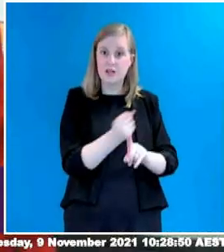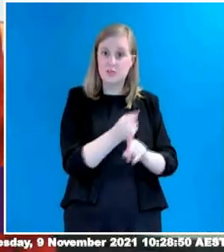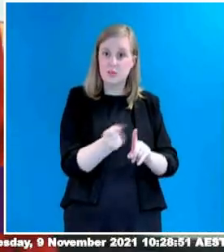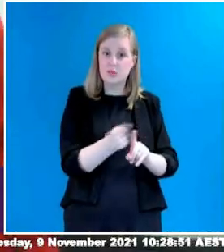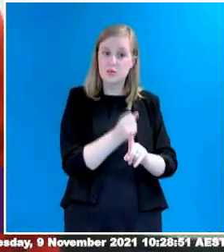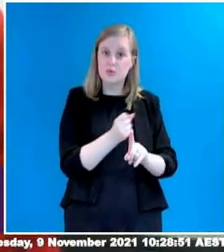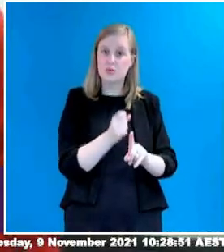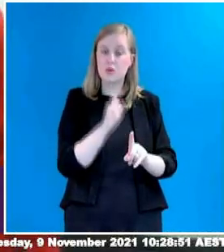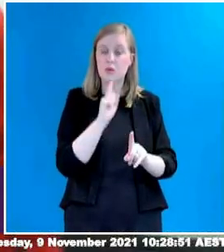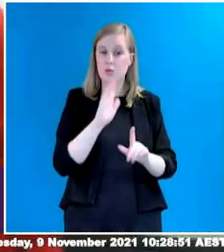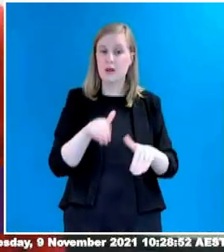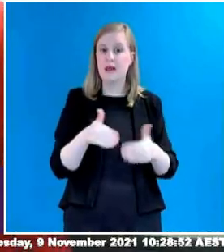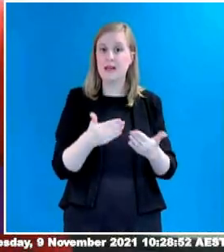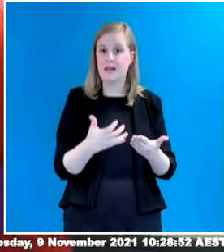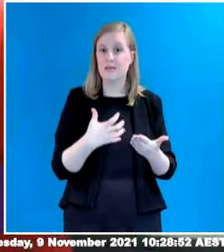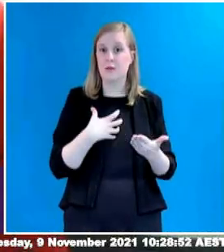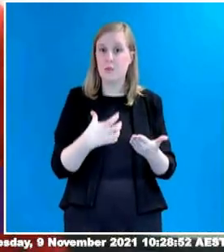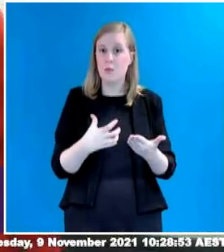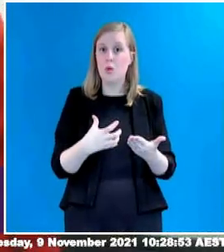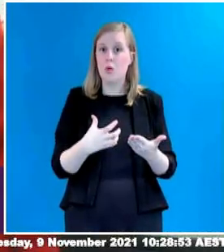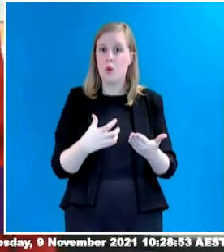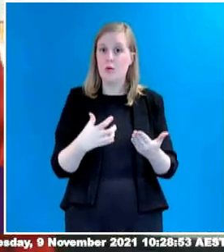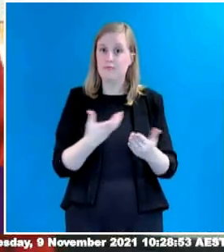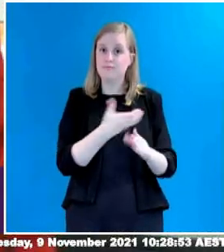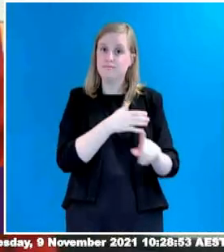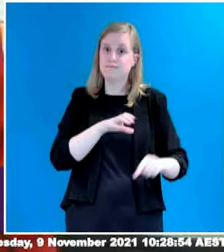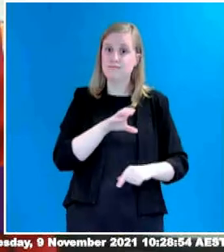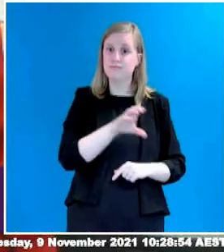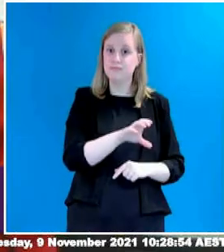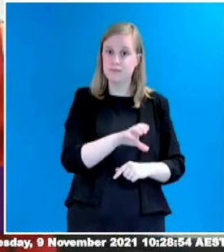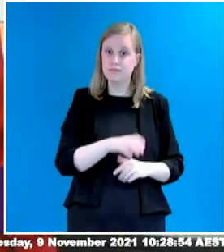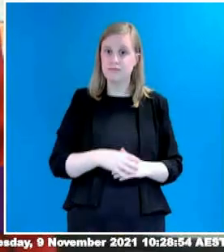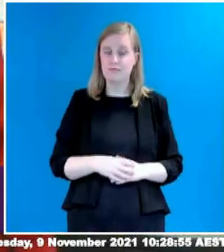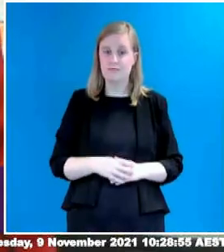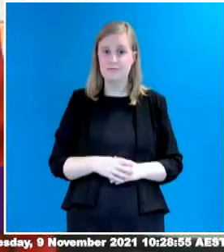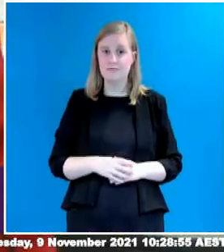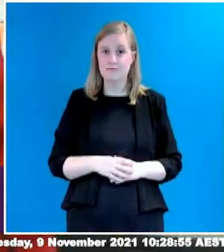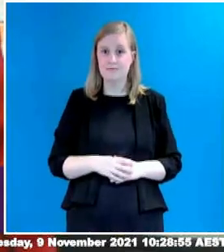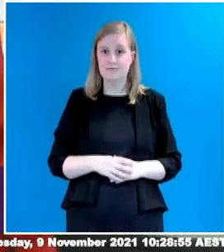Law can't be a magic bullet for fixing complex social problems but having a